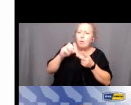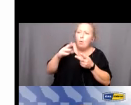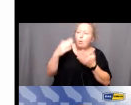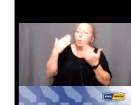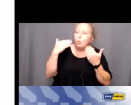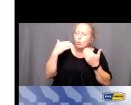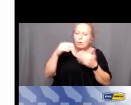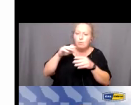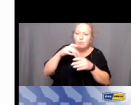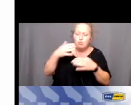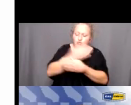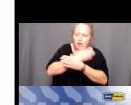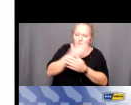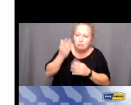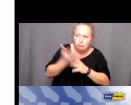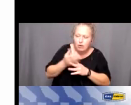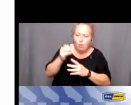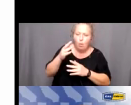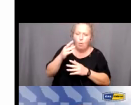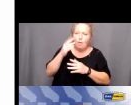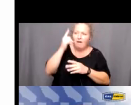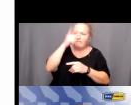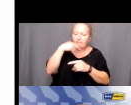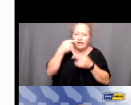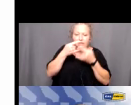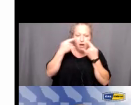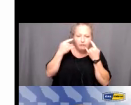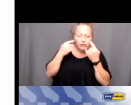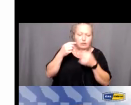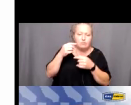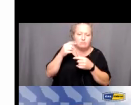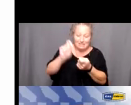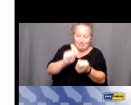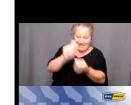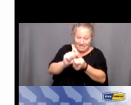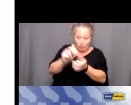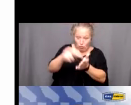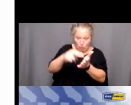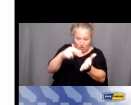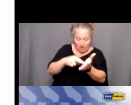or face covering. By having a specific regulation as we